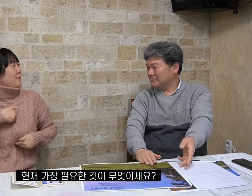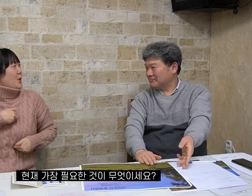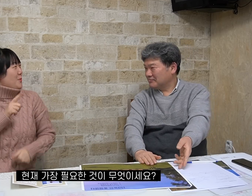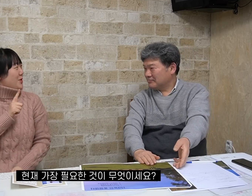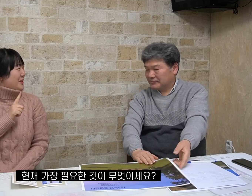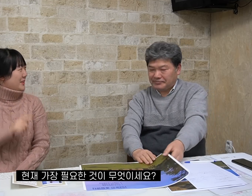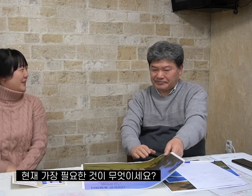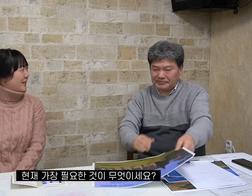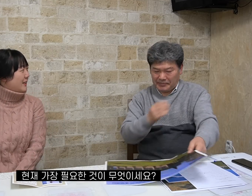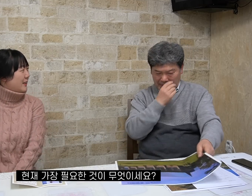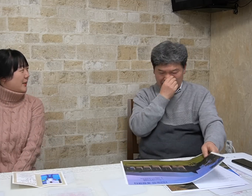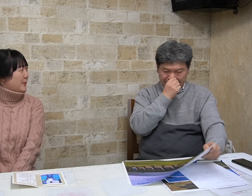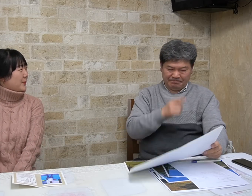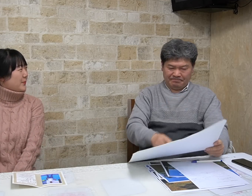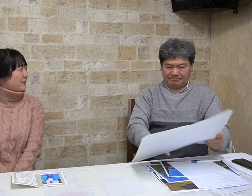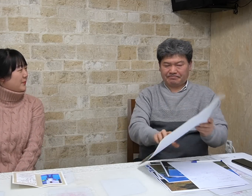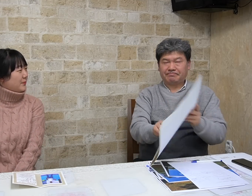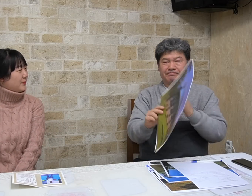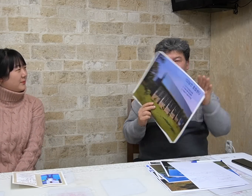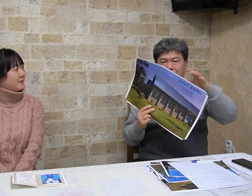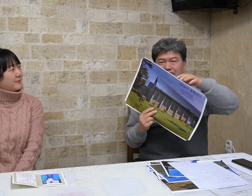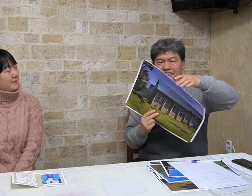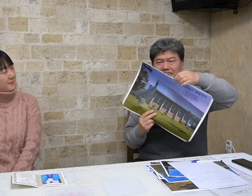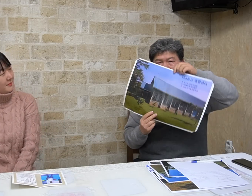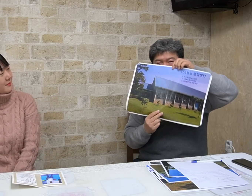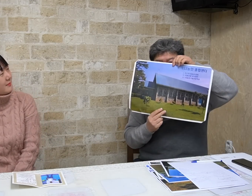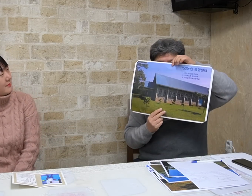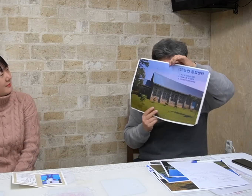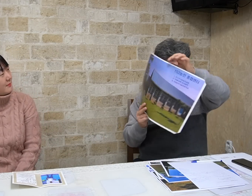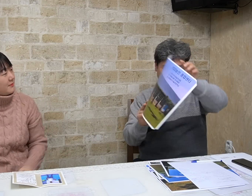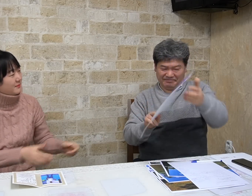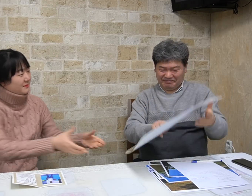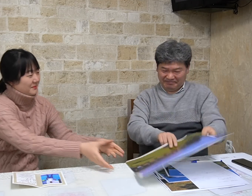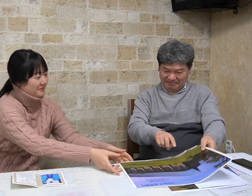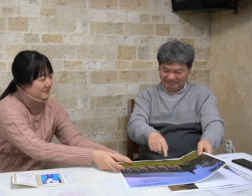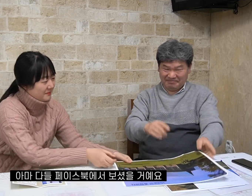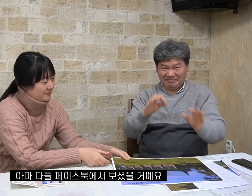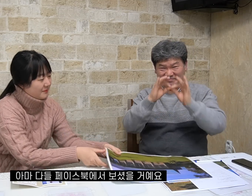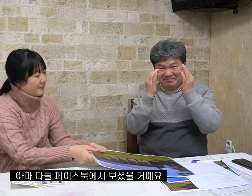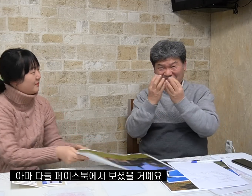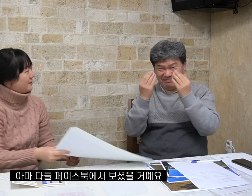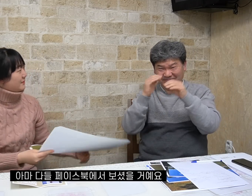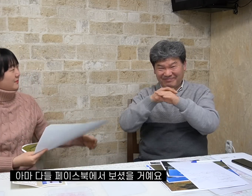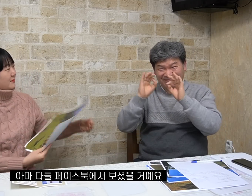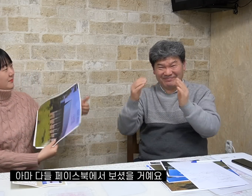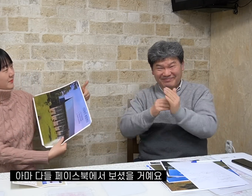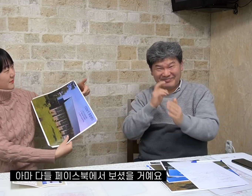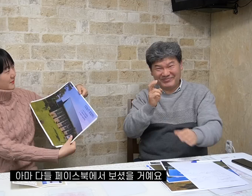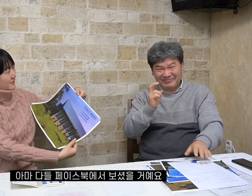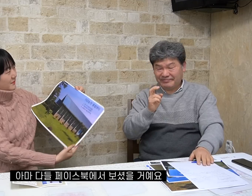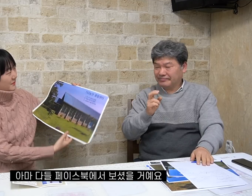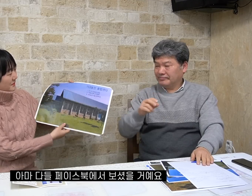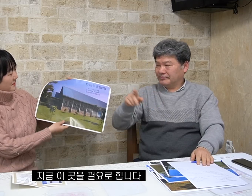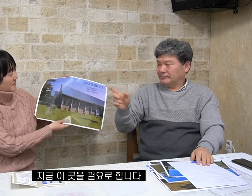What do you need most right now? You've probably seen it on Facebook.